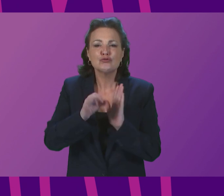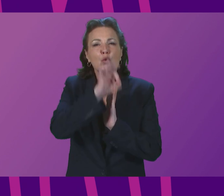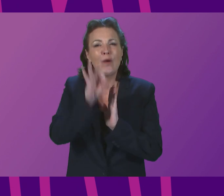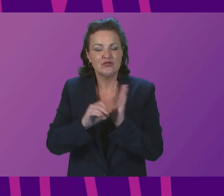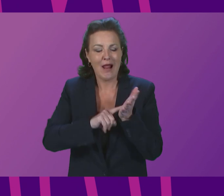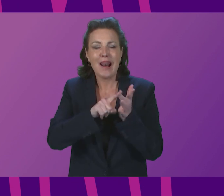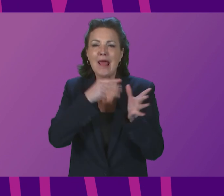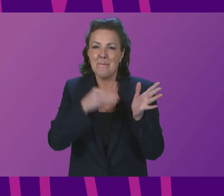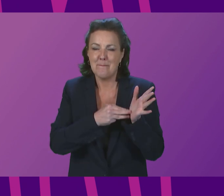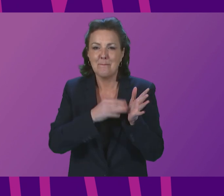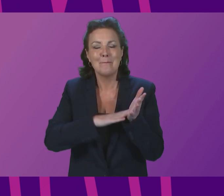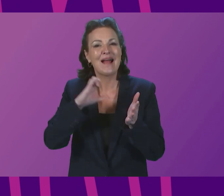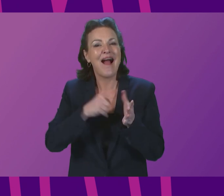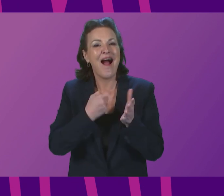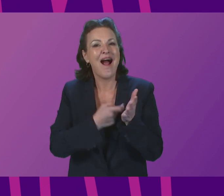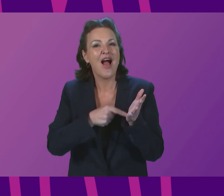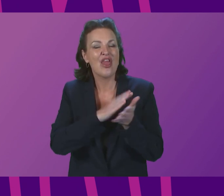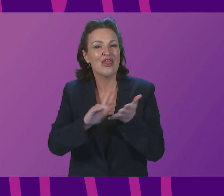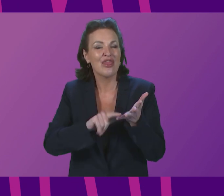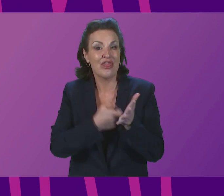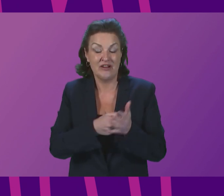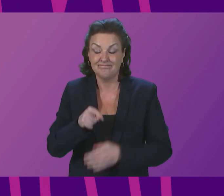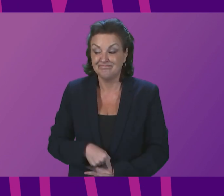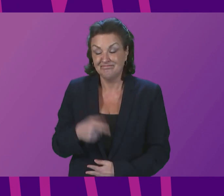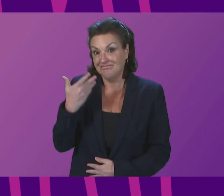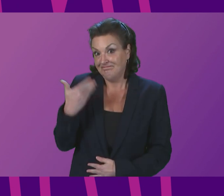The Scottish Government has informed Orkney Islands Council that the islands connectivity